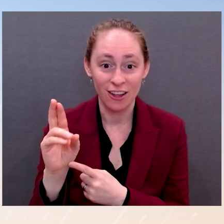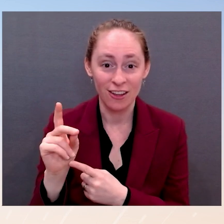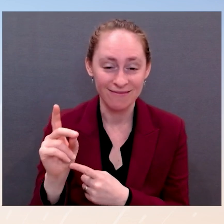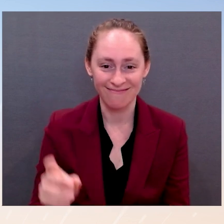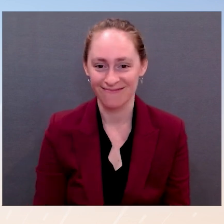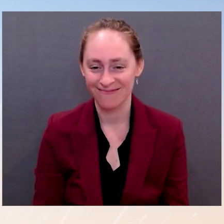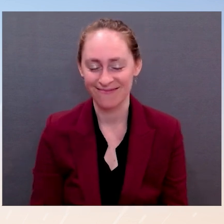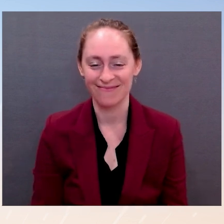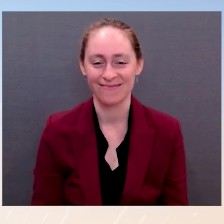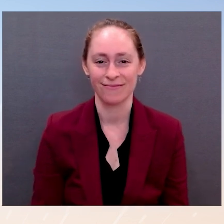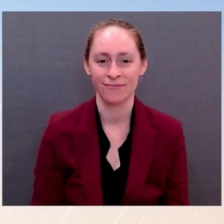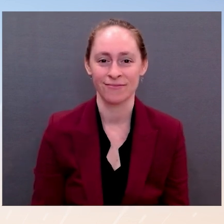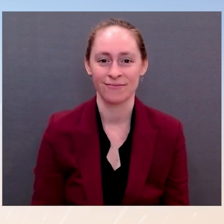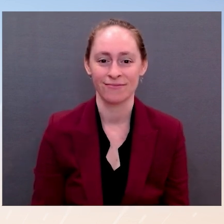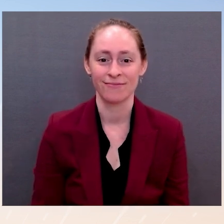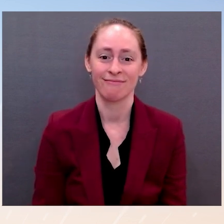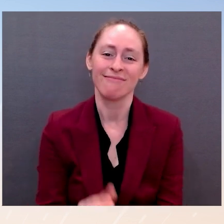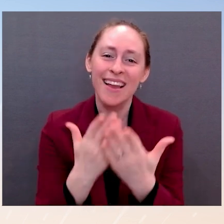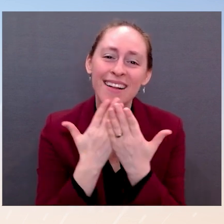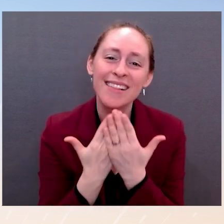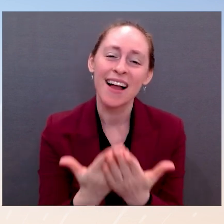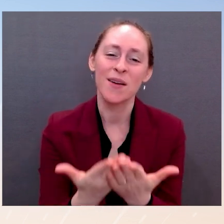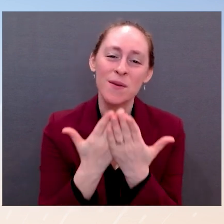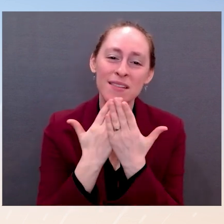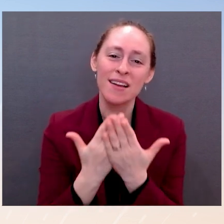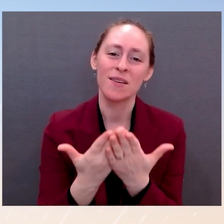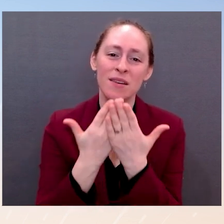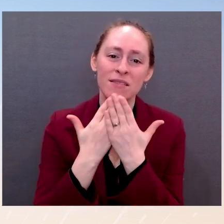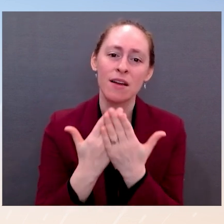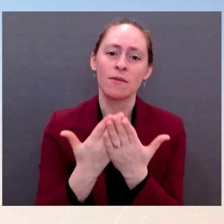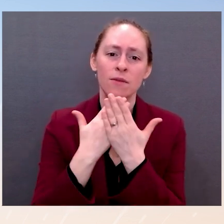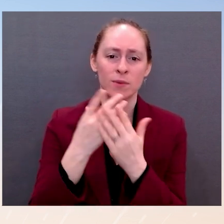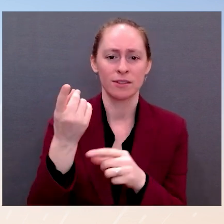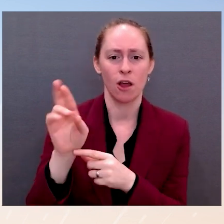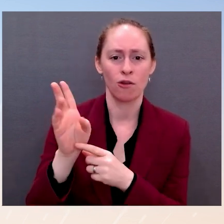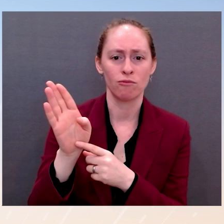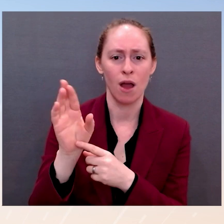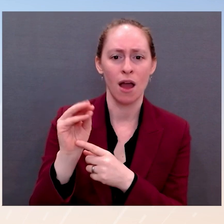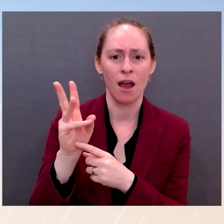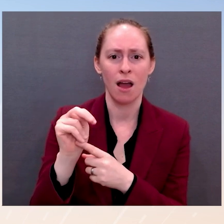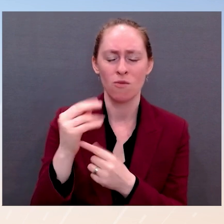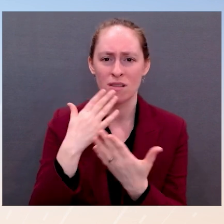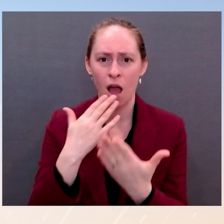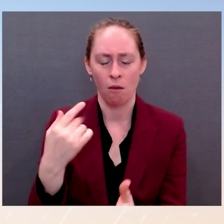is going to share with us. Dr. Jeffries Leonard: Thank you so much, Dr. Brown. You have given us a lot to think about